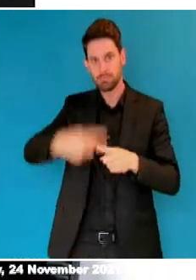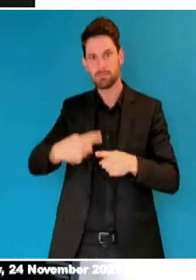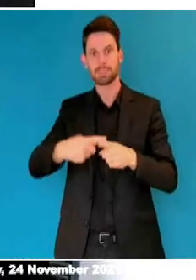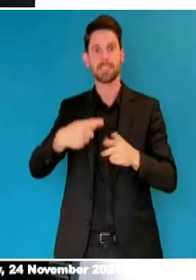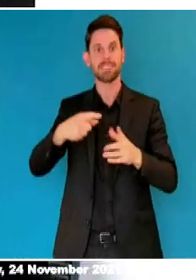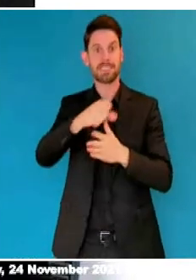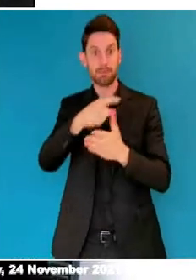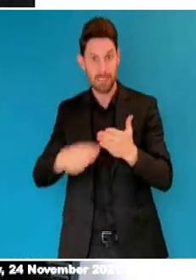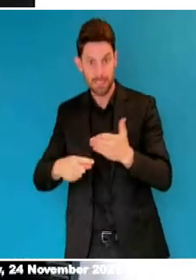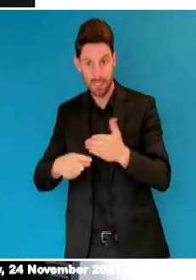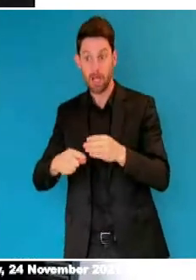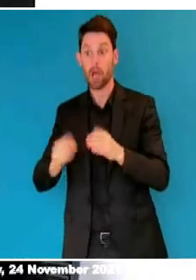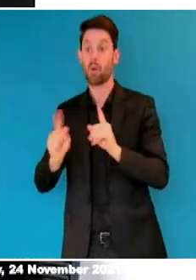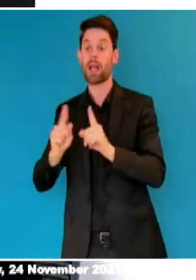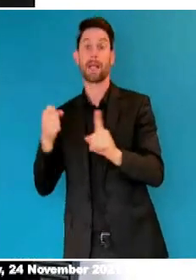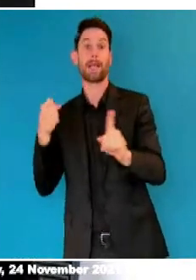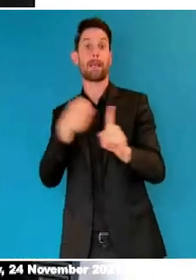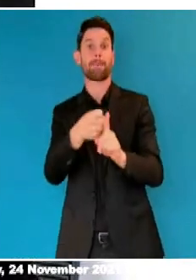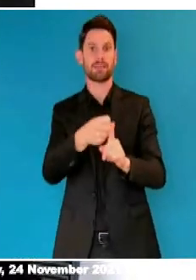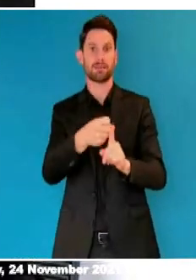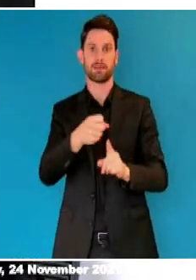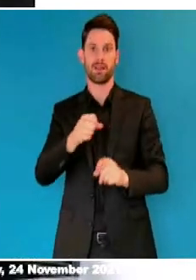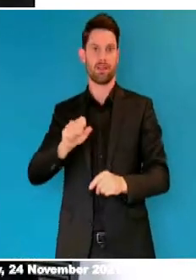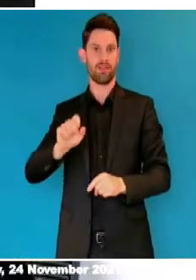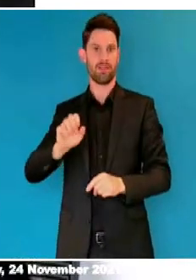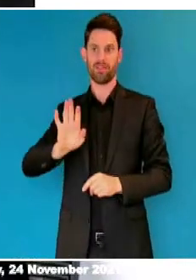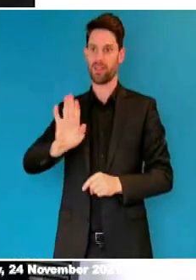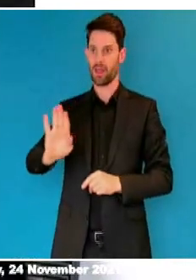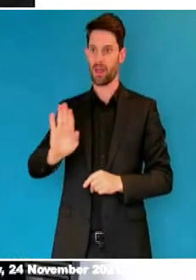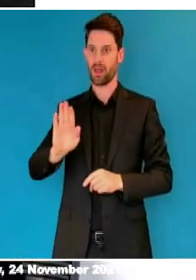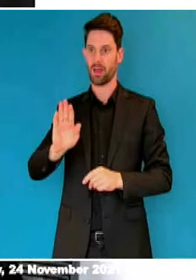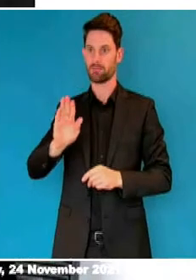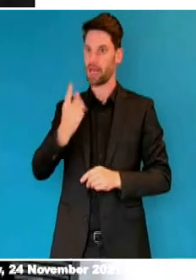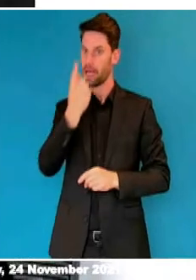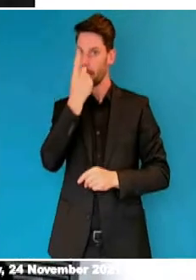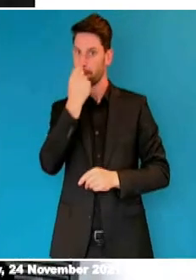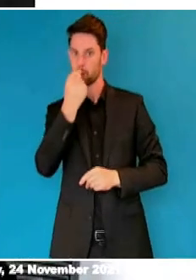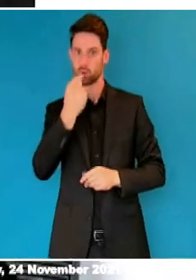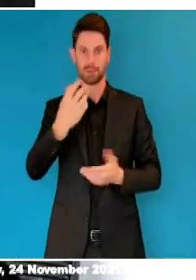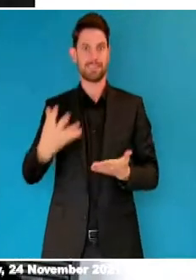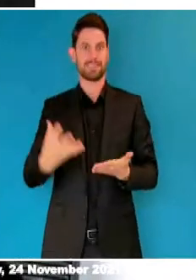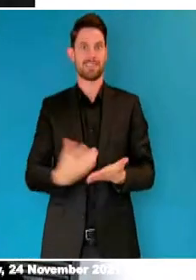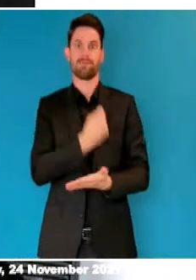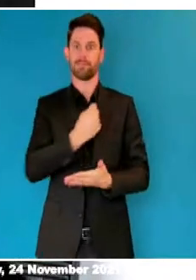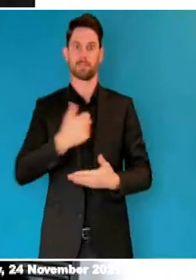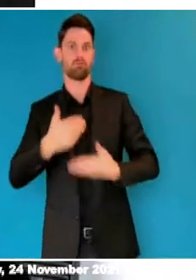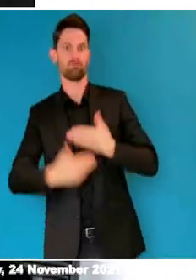ability to safely undertake the inherent requirements of their job? That's correct.